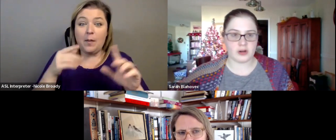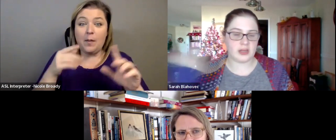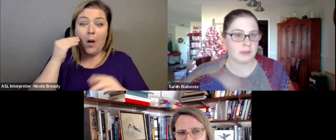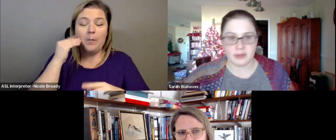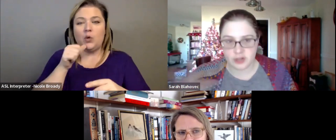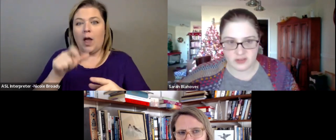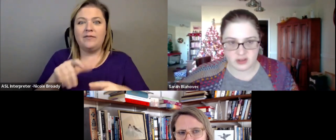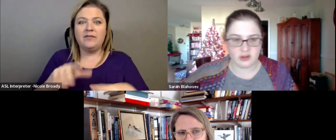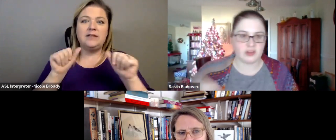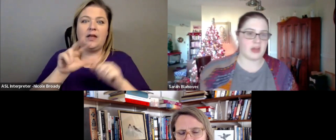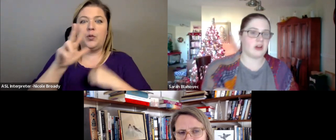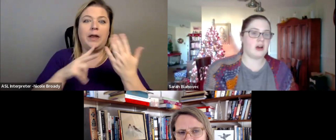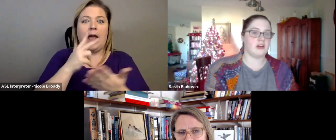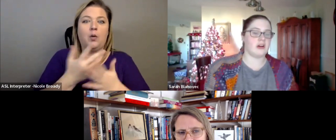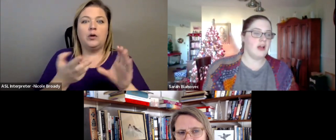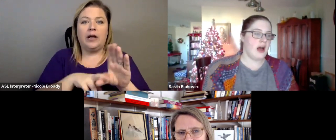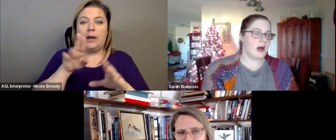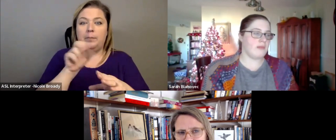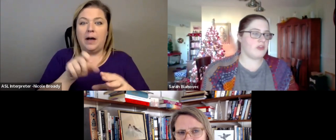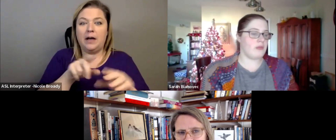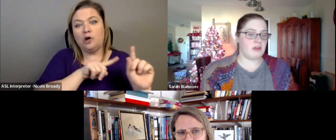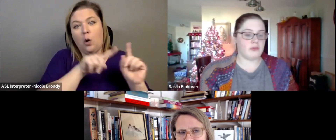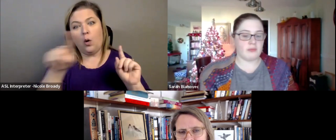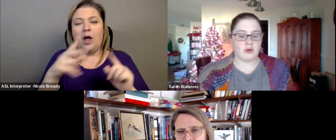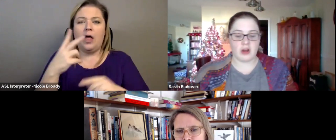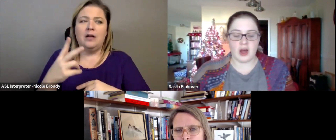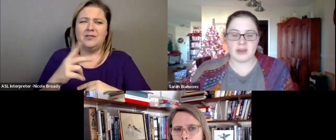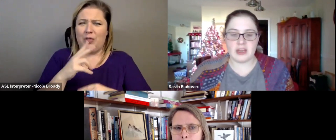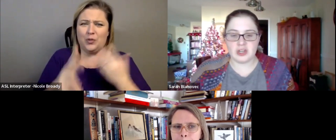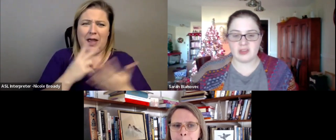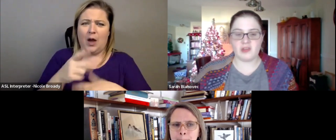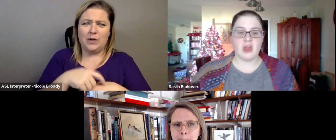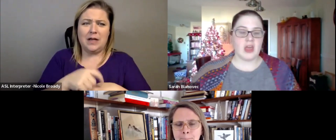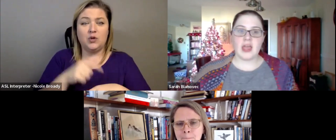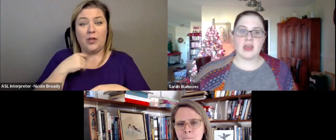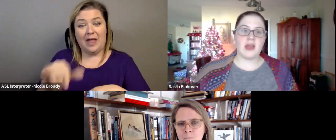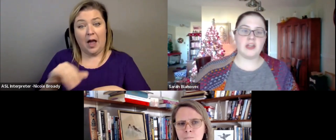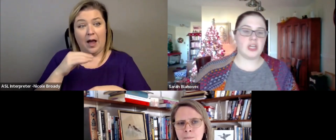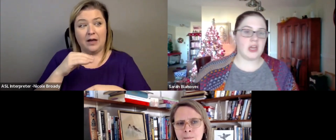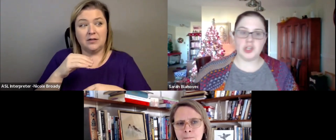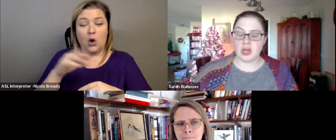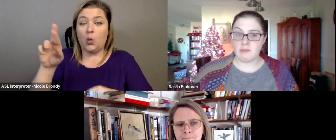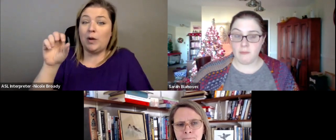work, take public transit to go see my doctor. So those remote accommodations, in education,